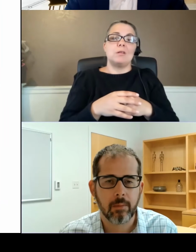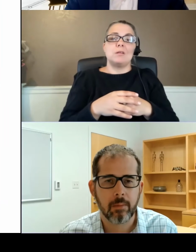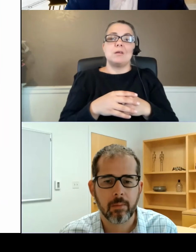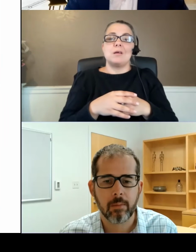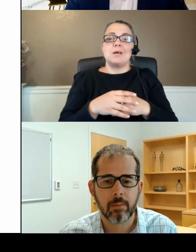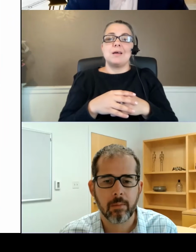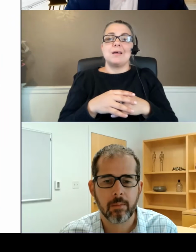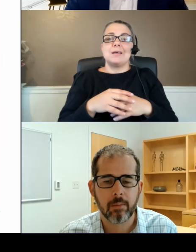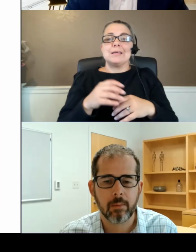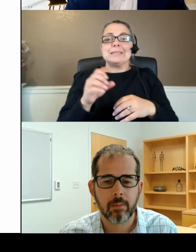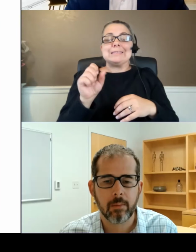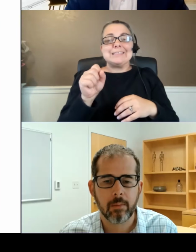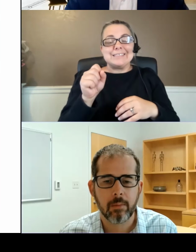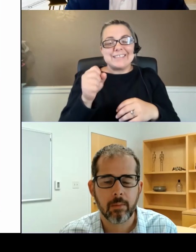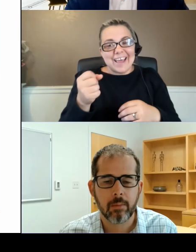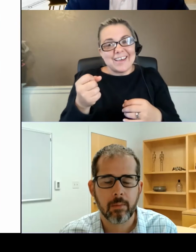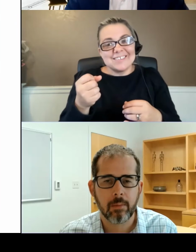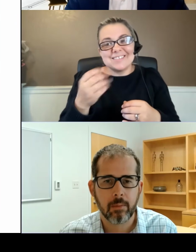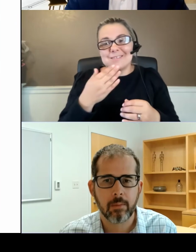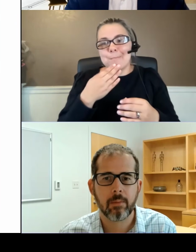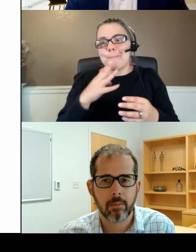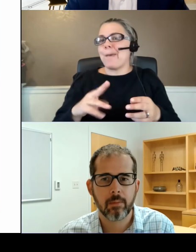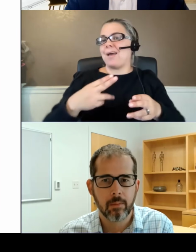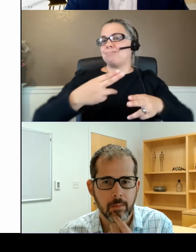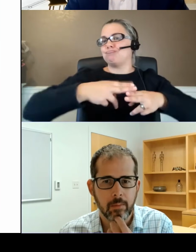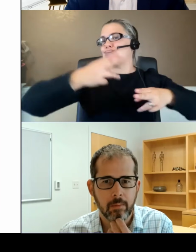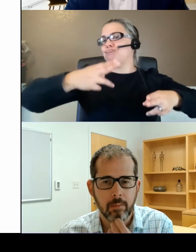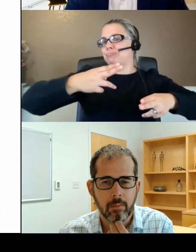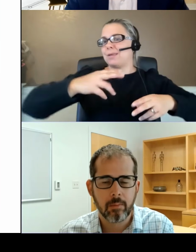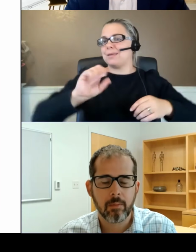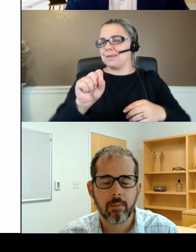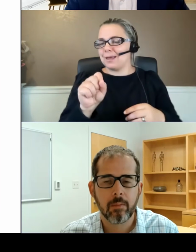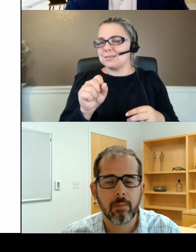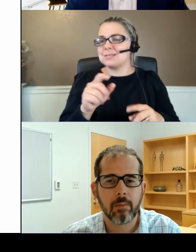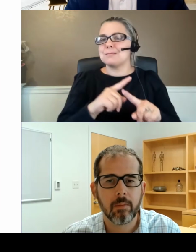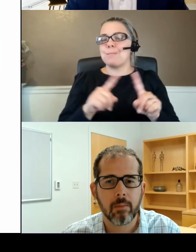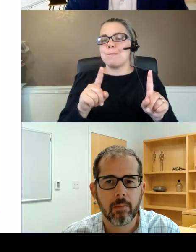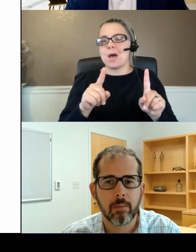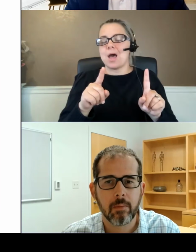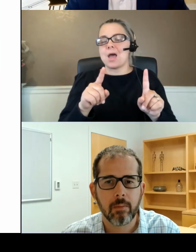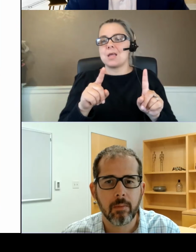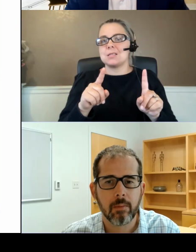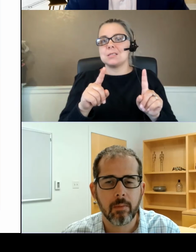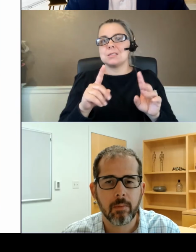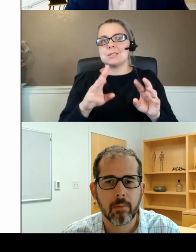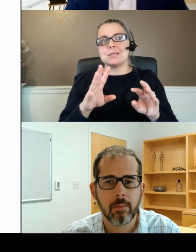and rap as they get for what they do and how they work, committees get a lot of people's attention